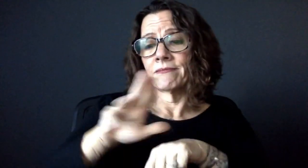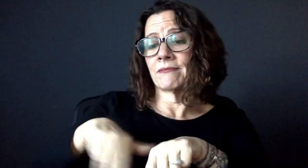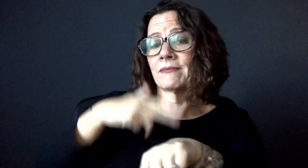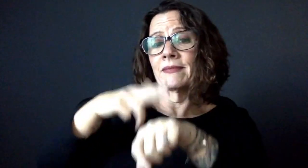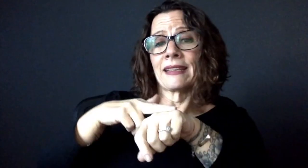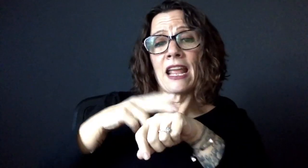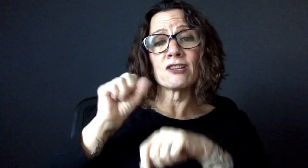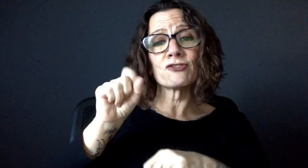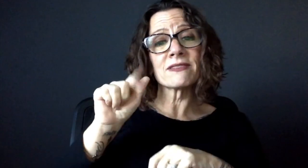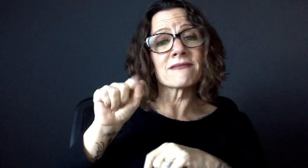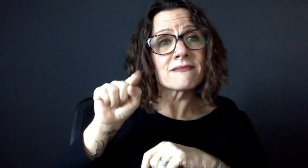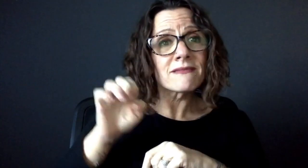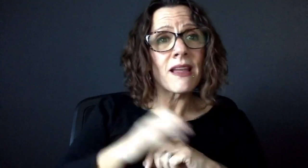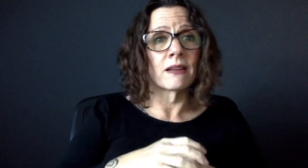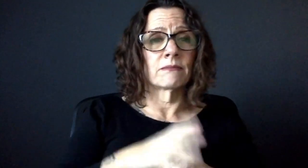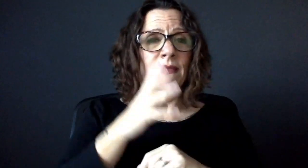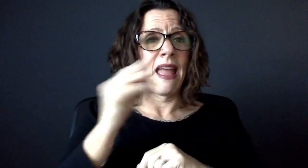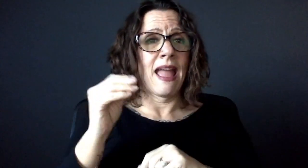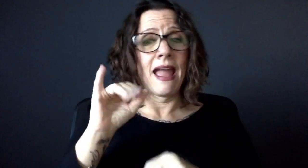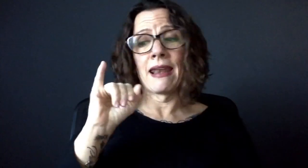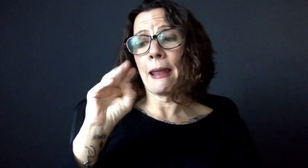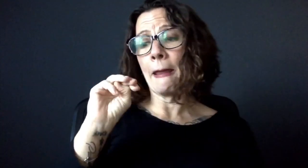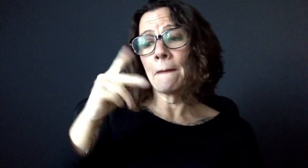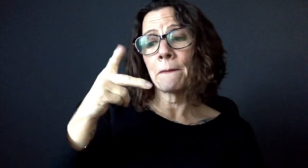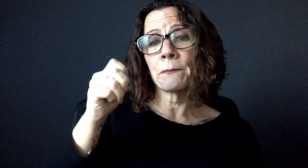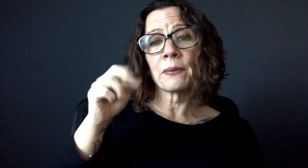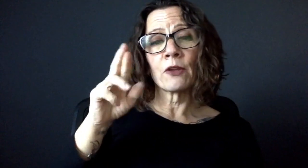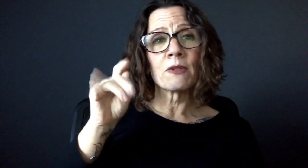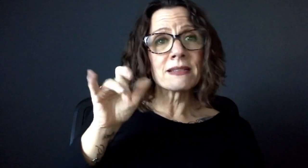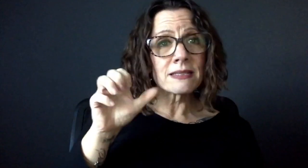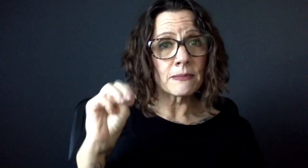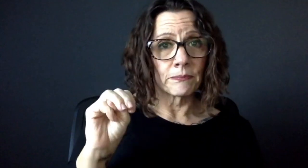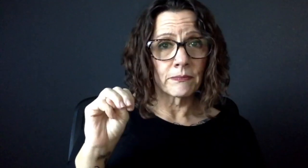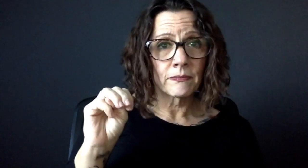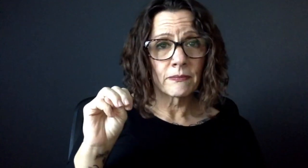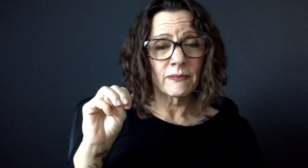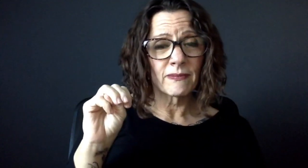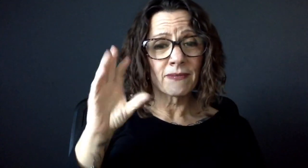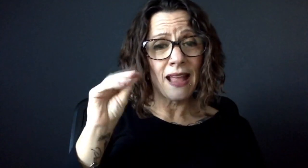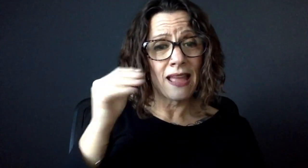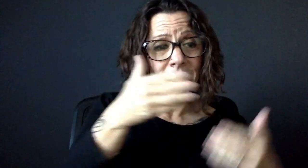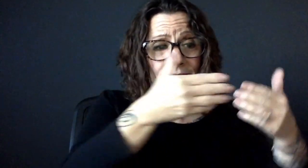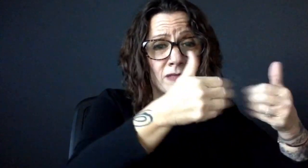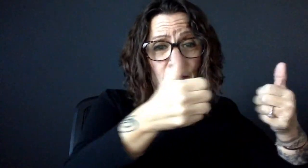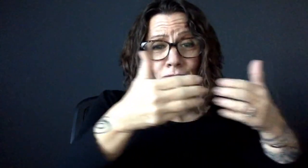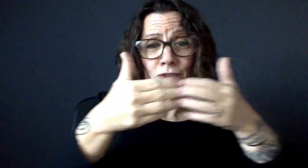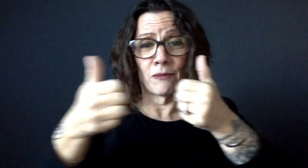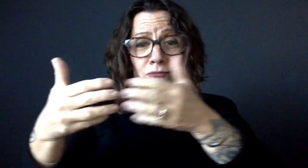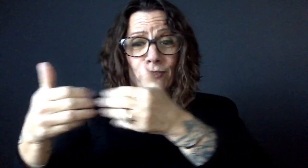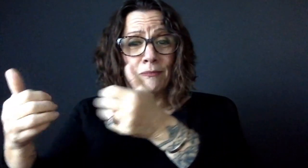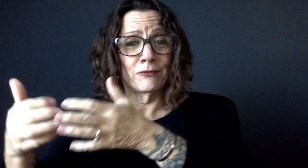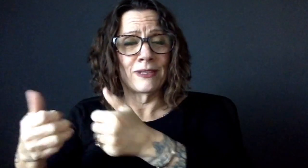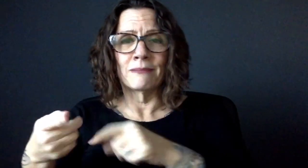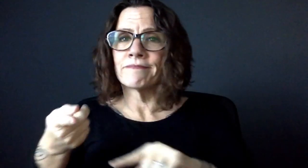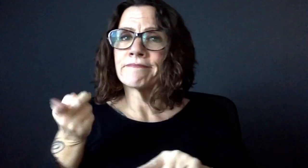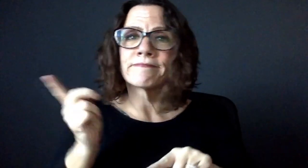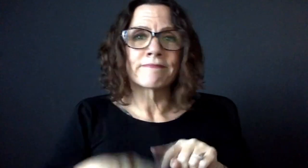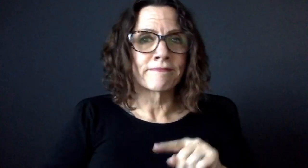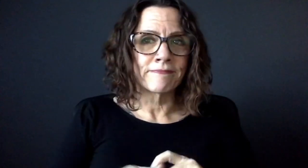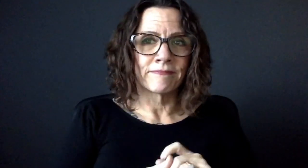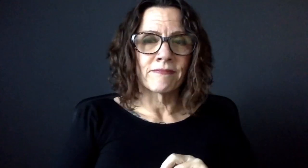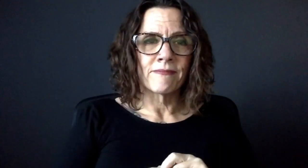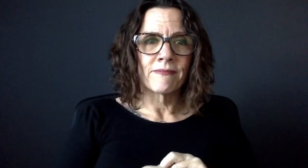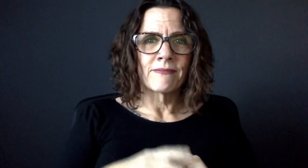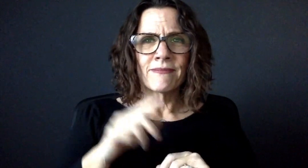nation state and imperialism, and that we cannot separate them.